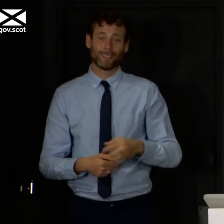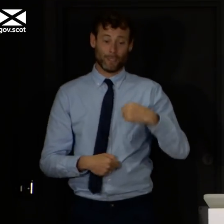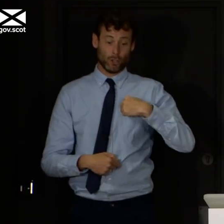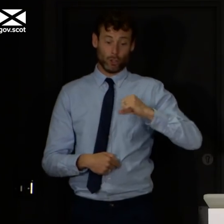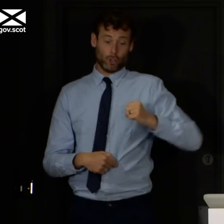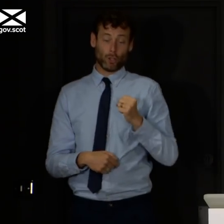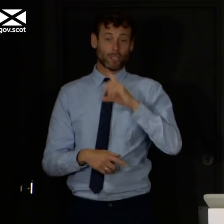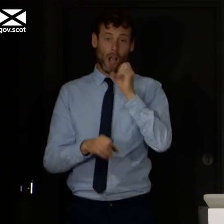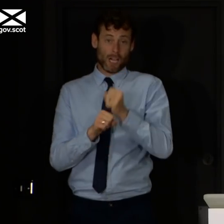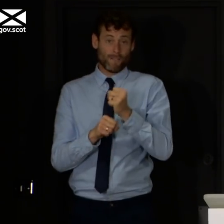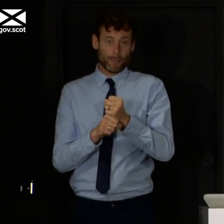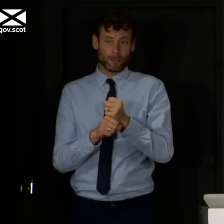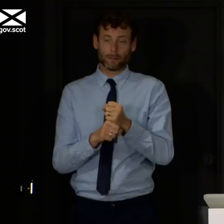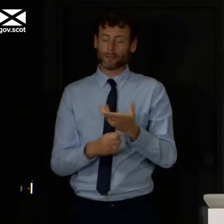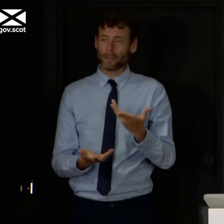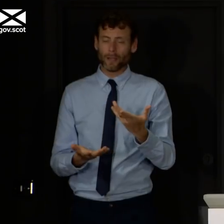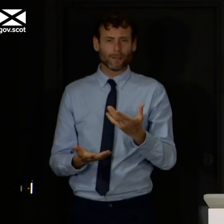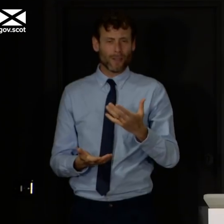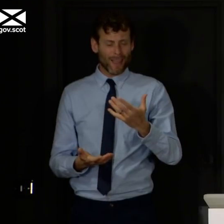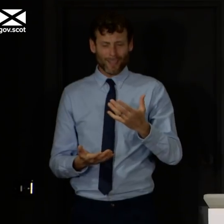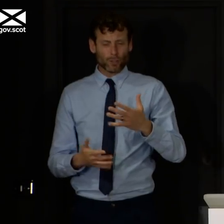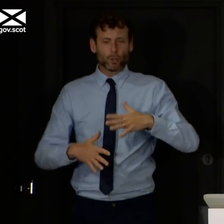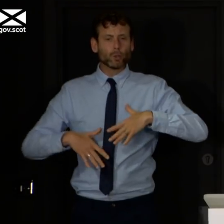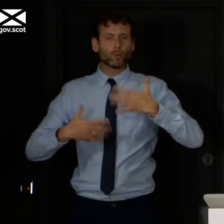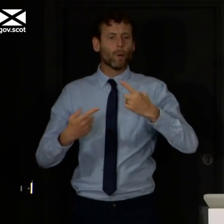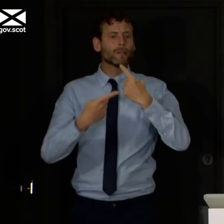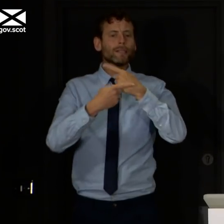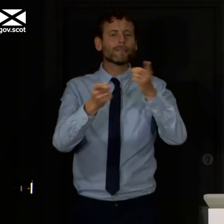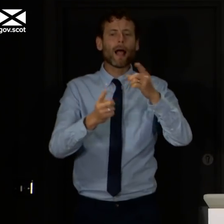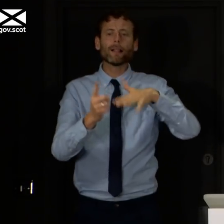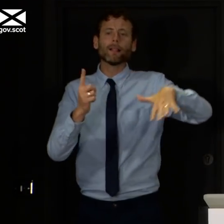the economy closed down for a minute longer than it has to be, but I am not prepared to